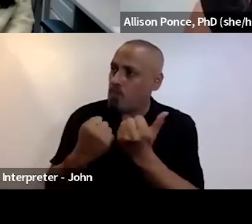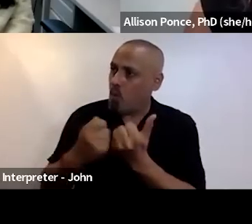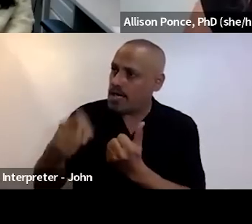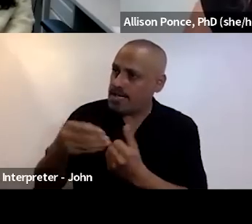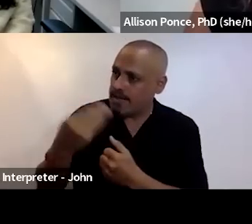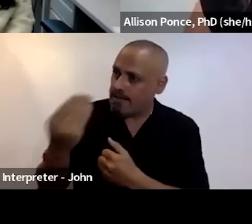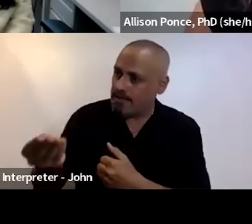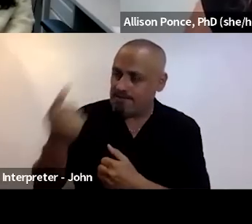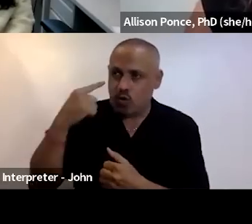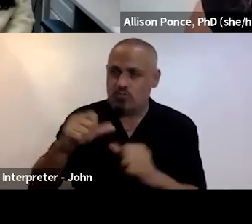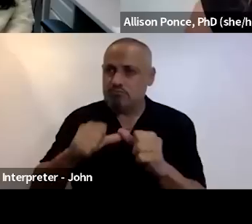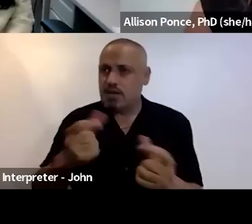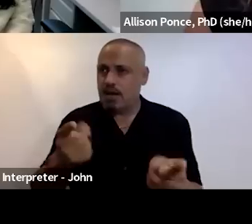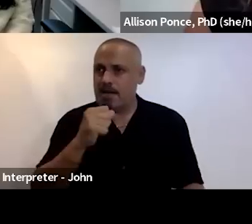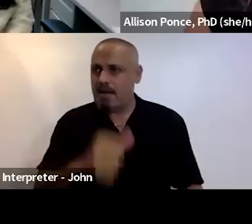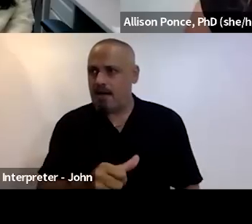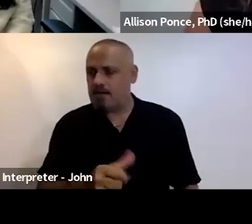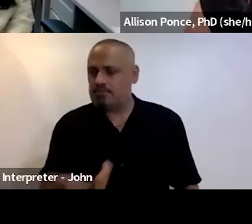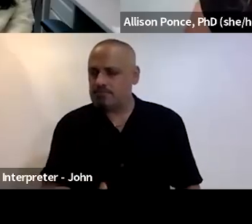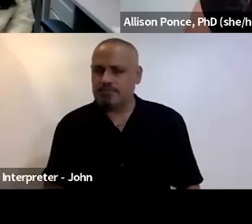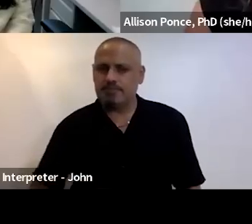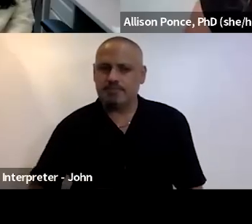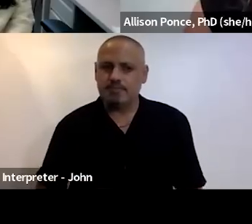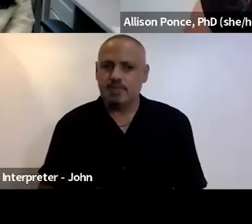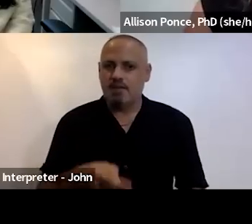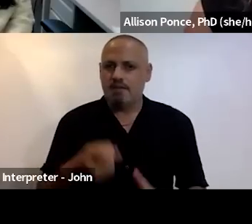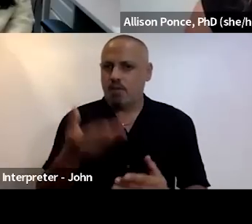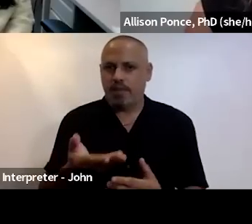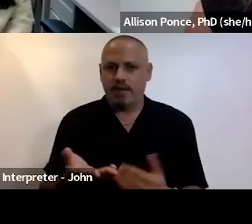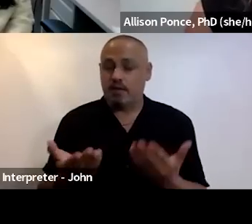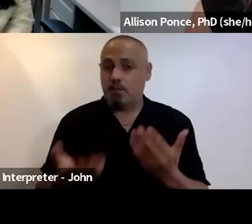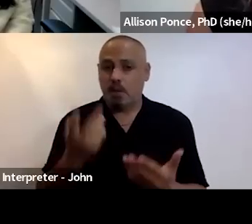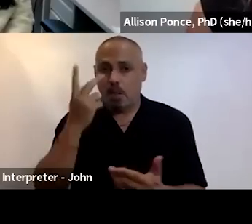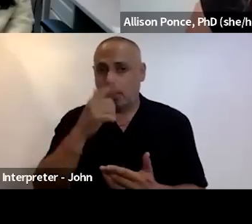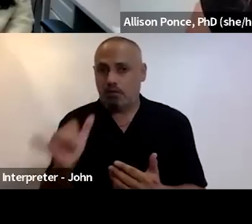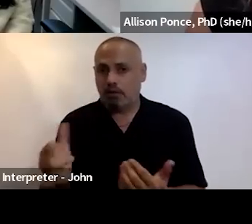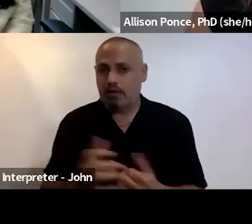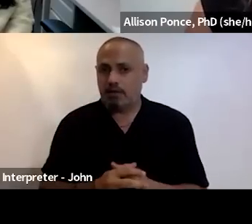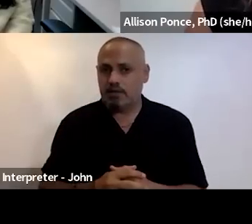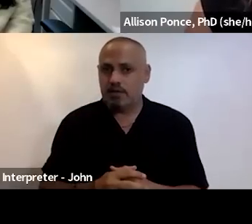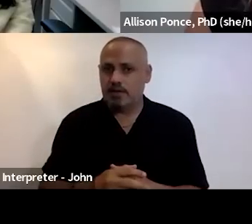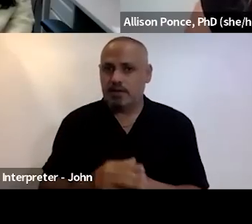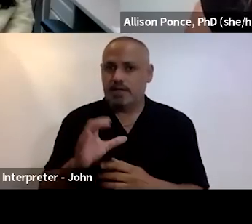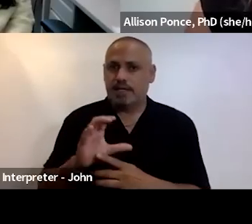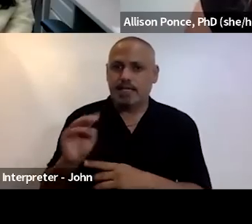so that that doesn't continue to happen? And from there, it right might look like case management, if that's an option.